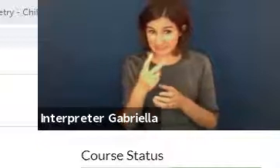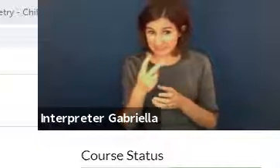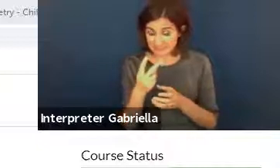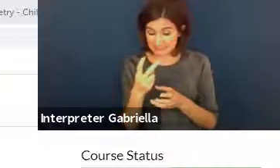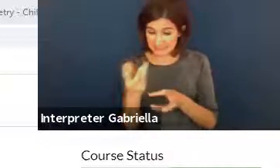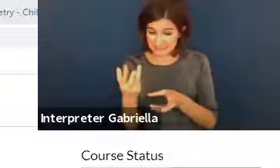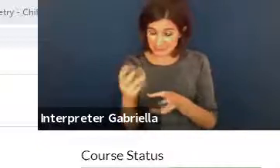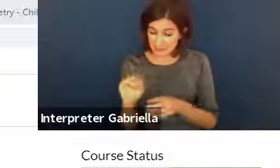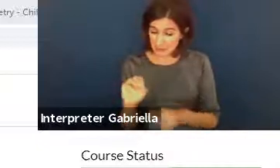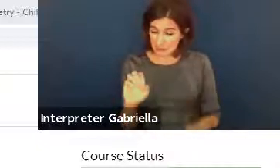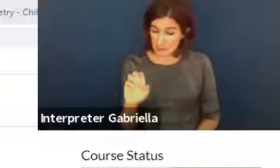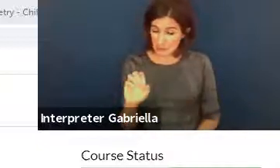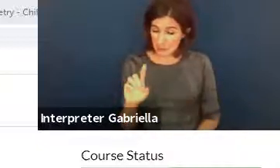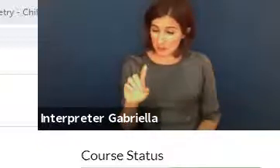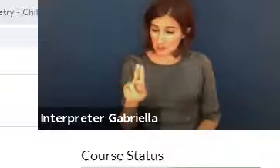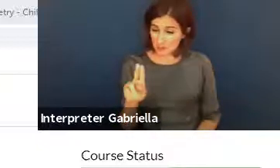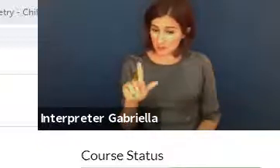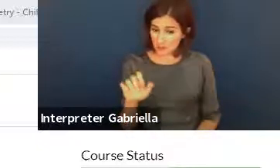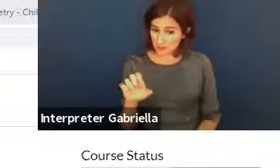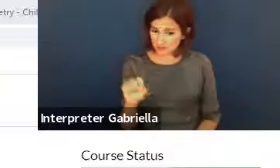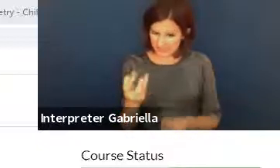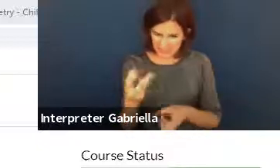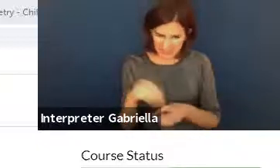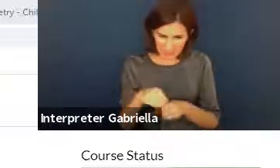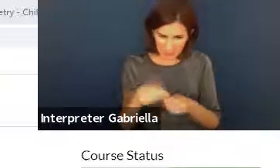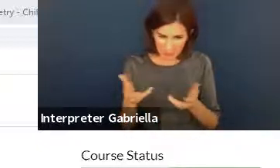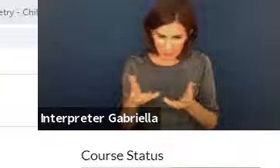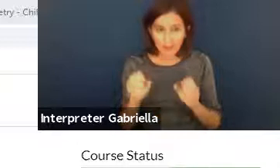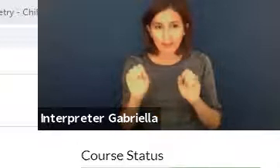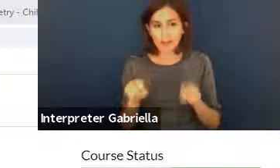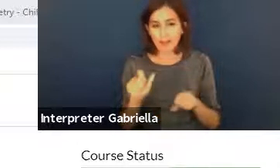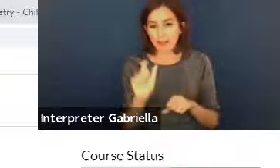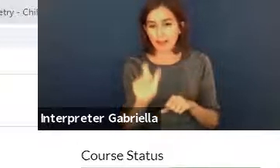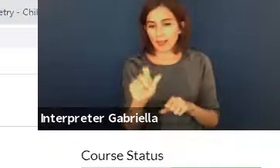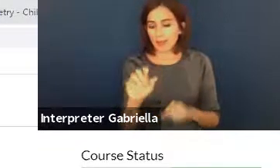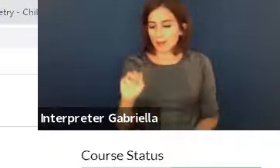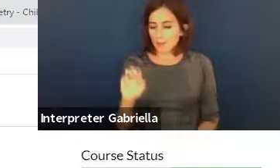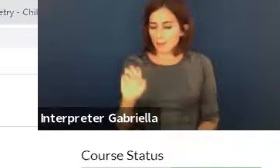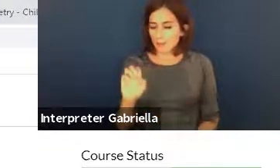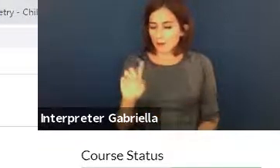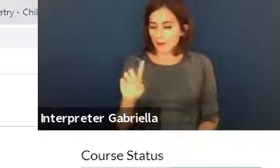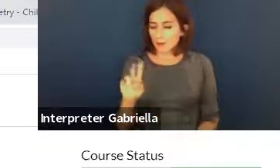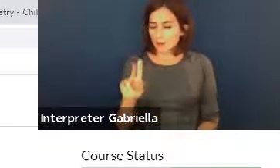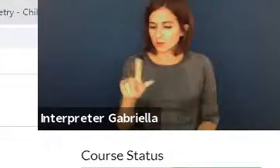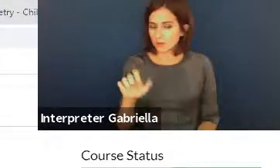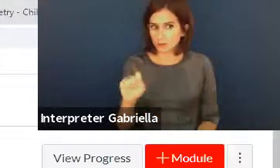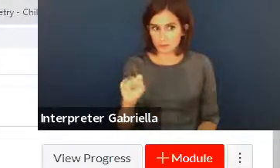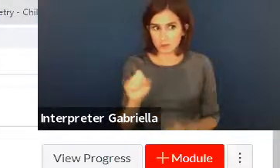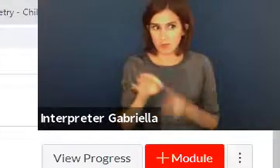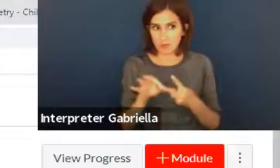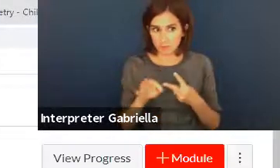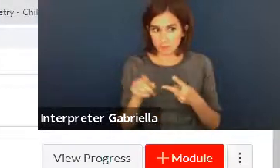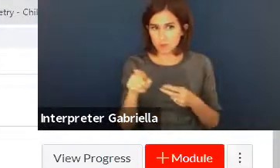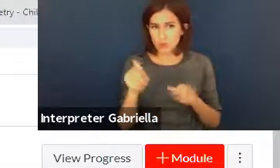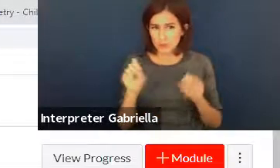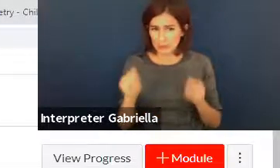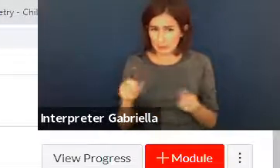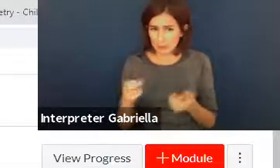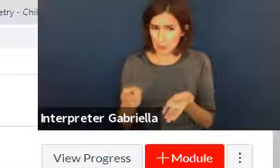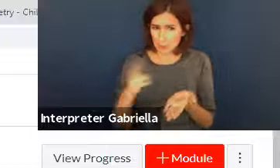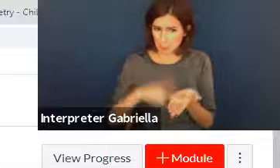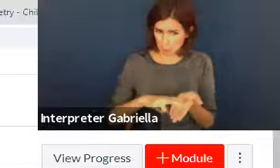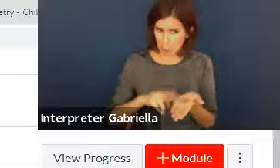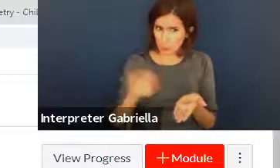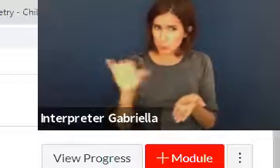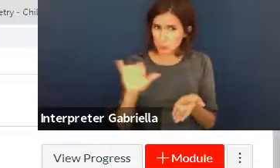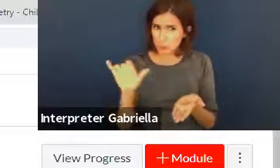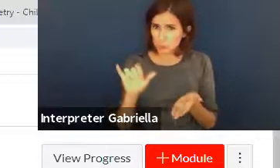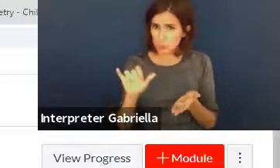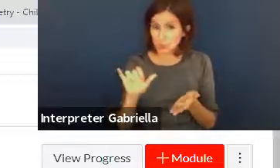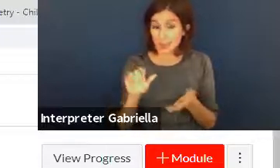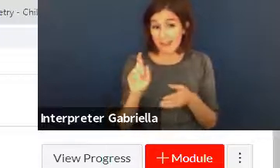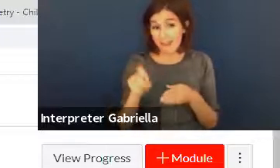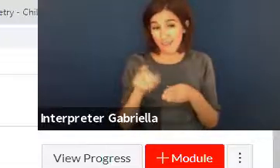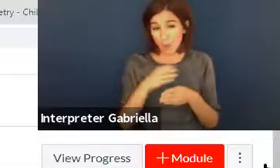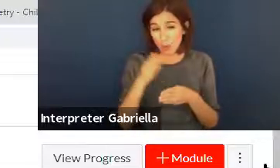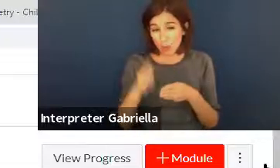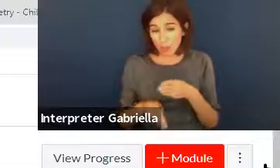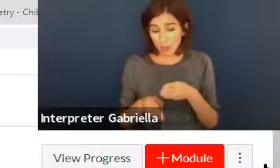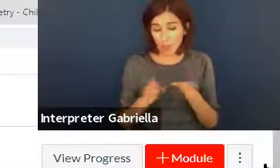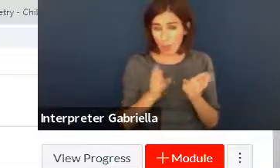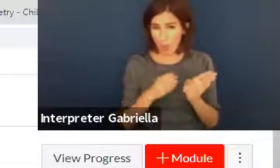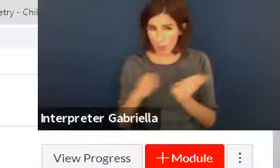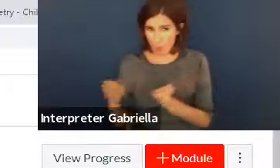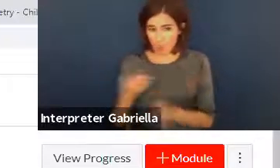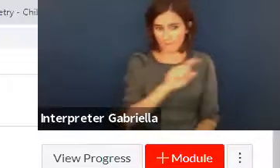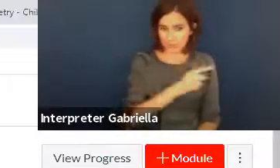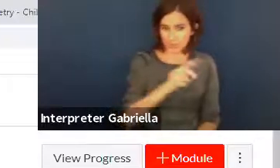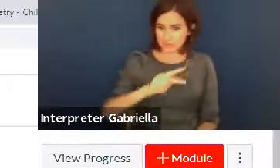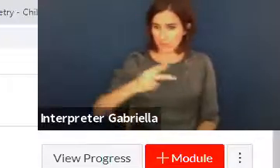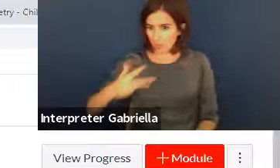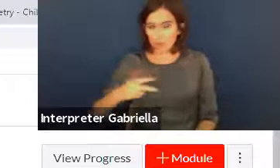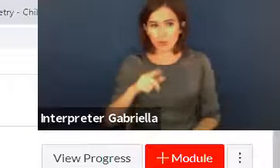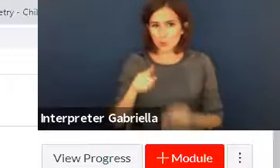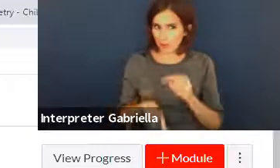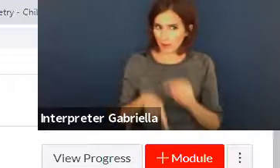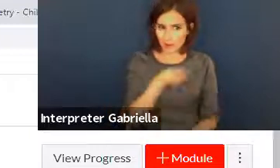Linda Kobashigawa: Go to the modules and and and and you can enroll as well and work through it. They are, they do have to be completed in sequential order, so you can't really skip around, but you can just go through quickly.